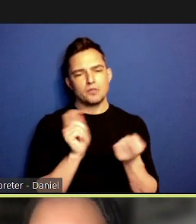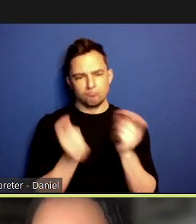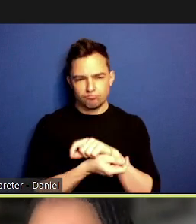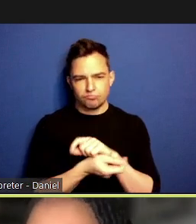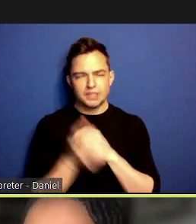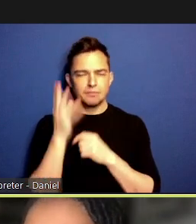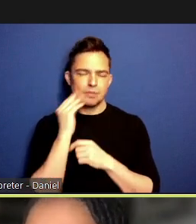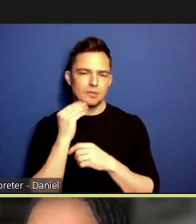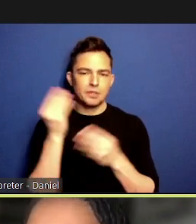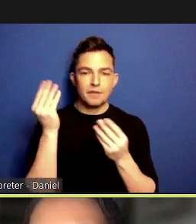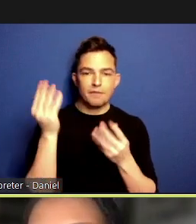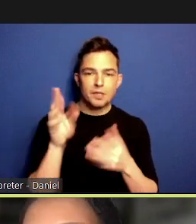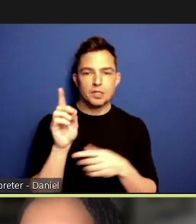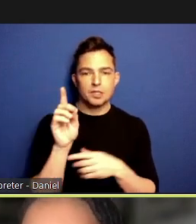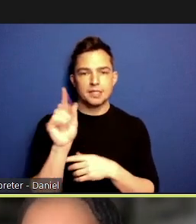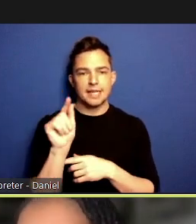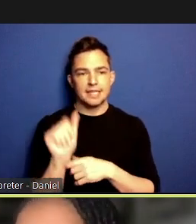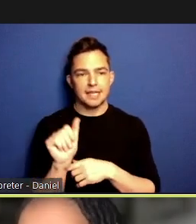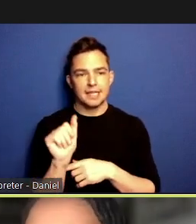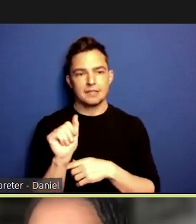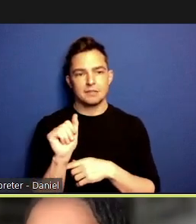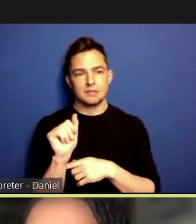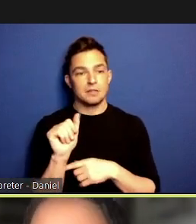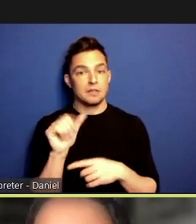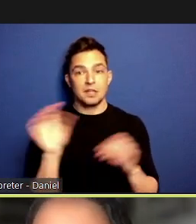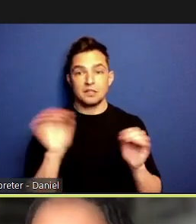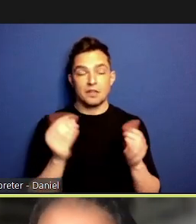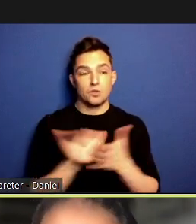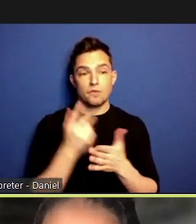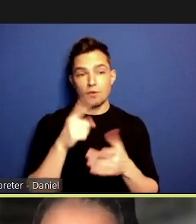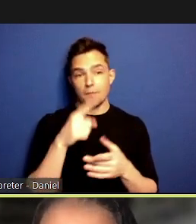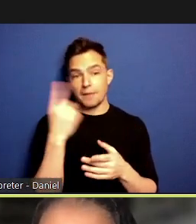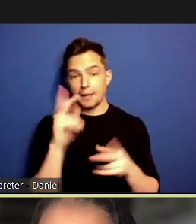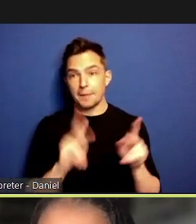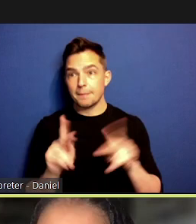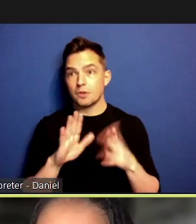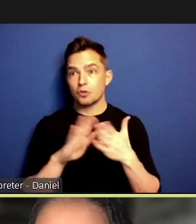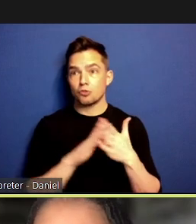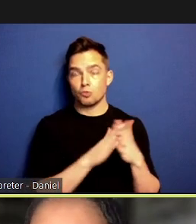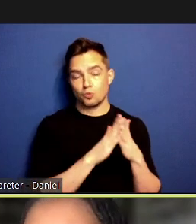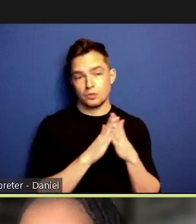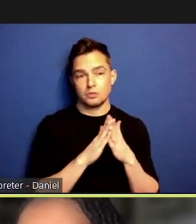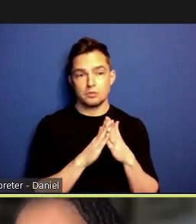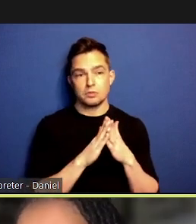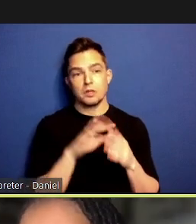or data. And it's nothing new for black people or communities. You know black students' lives